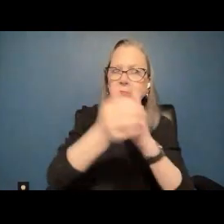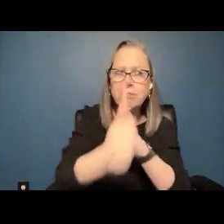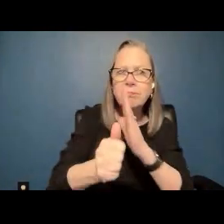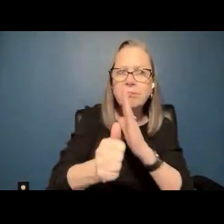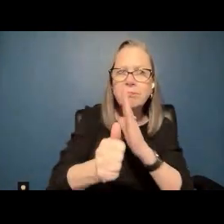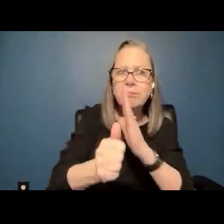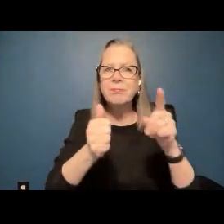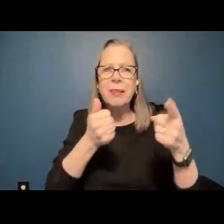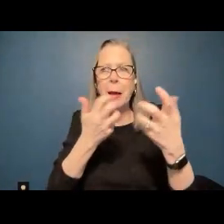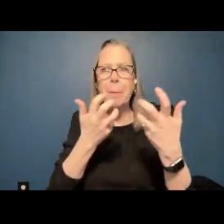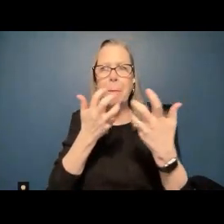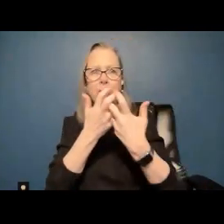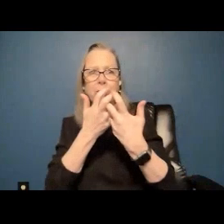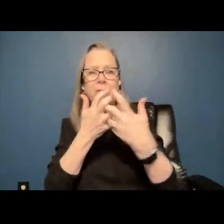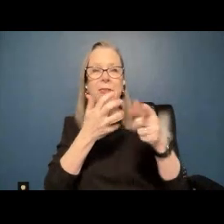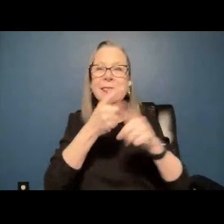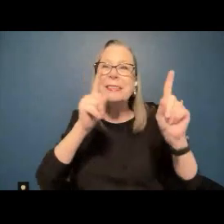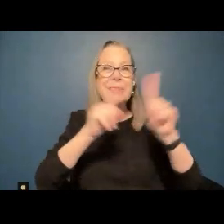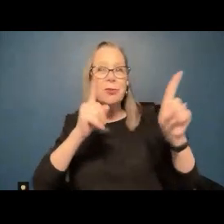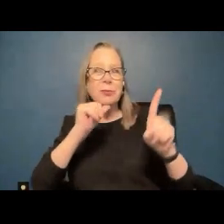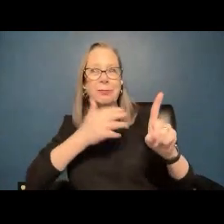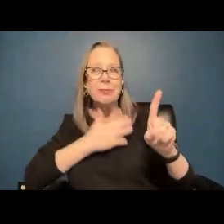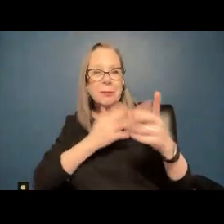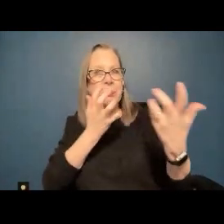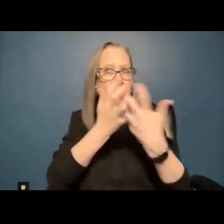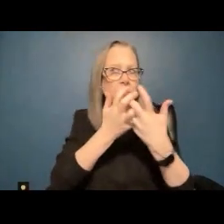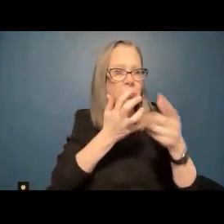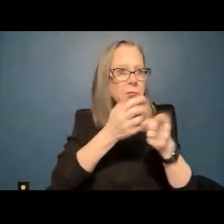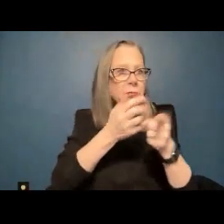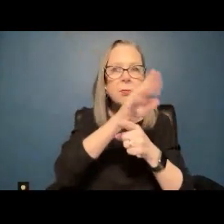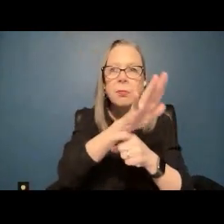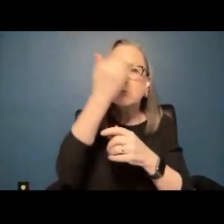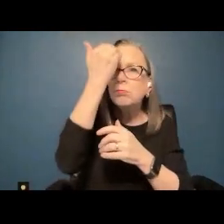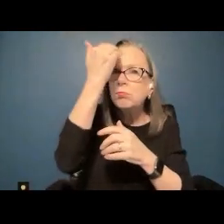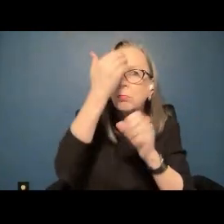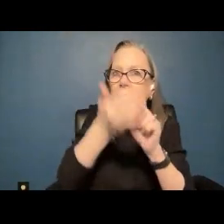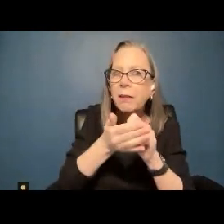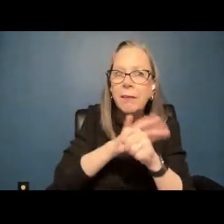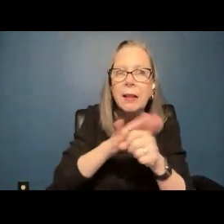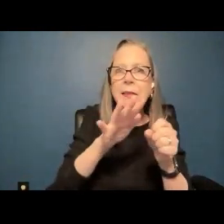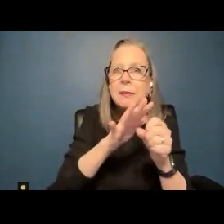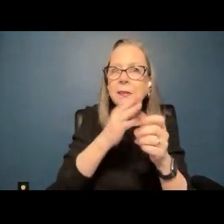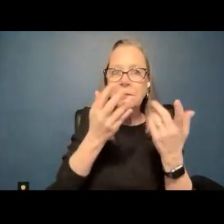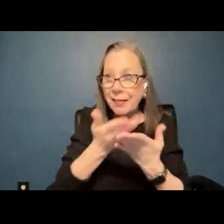landscape, whose knowledge fills gaps that others don't cover, and who understand how data are collected